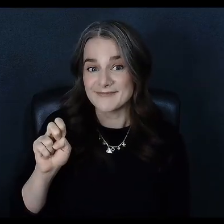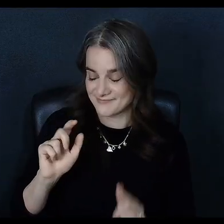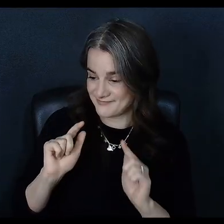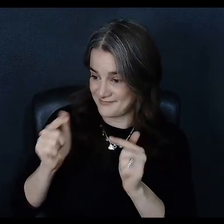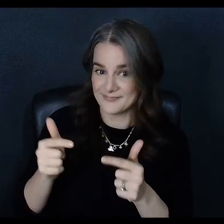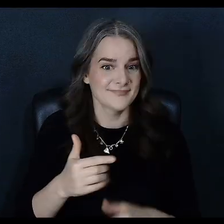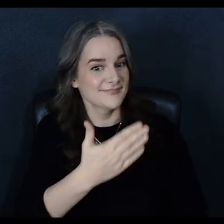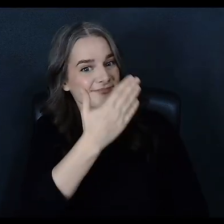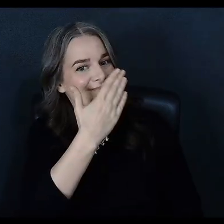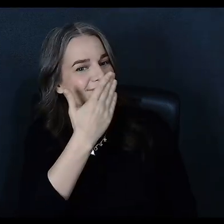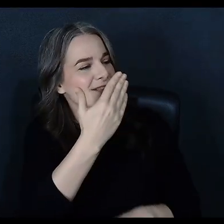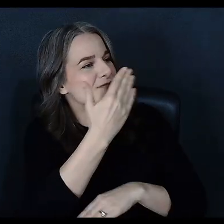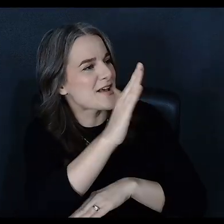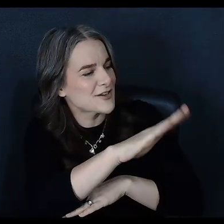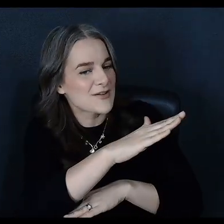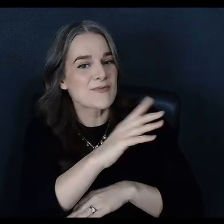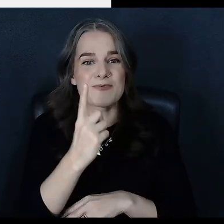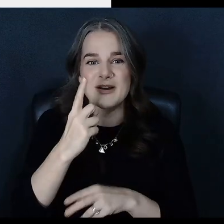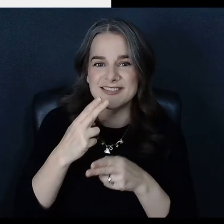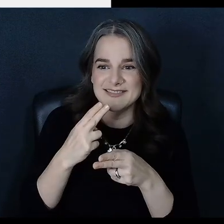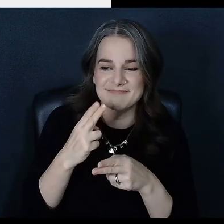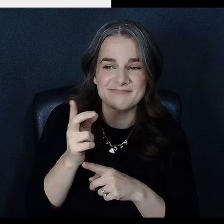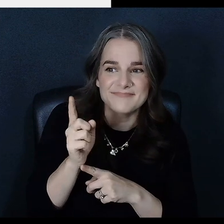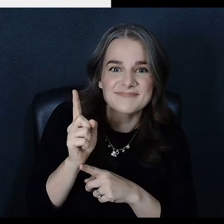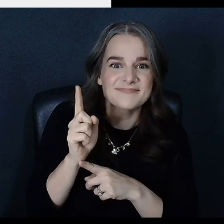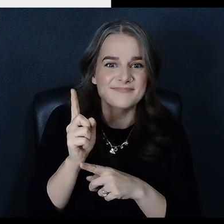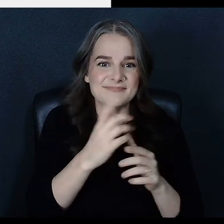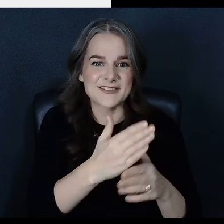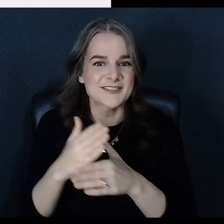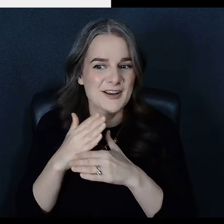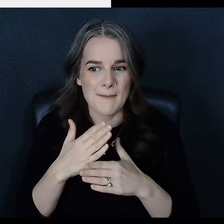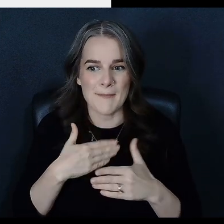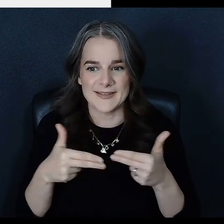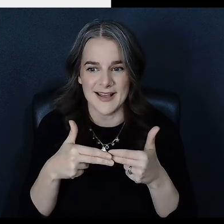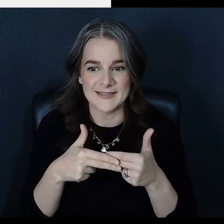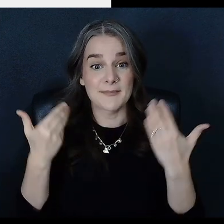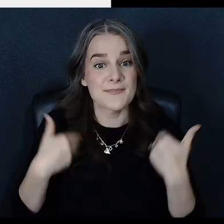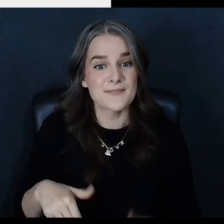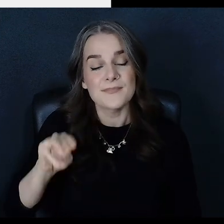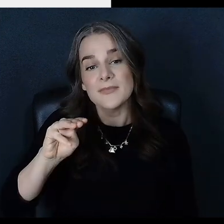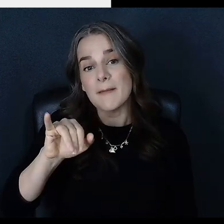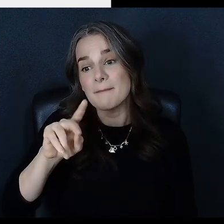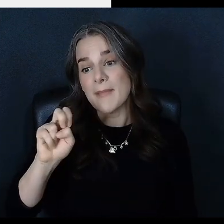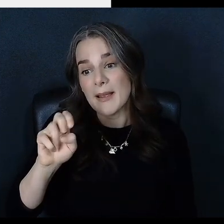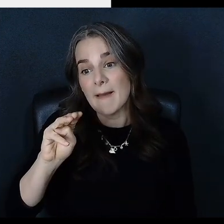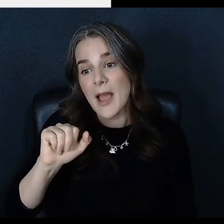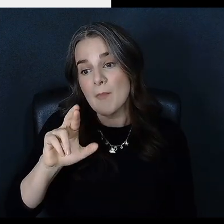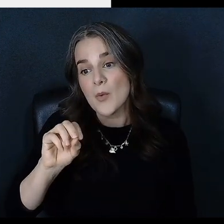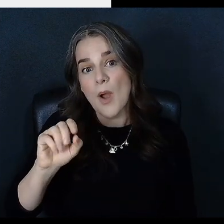Give me one second to share my slides. There you go. I am excited to be here with you today.